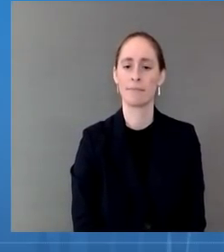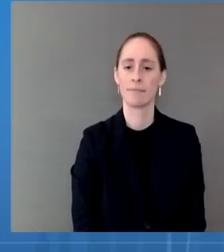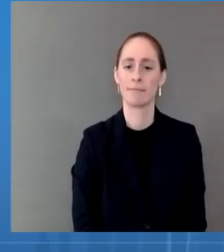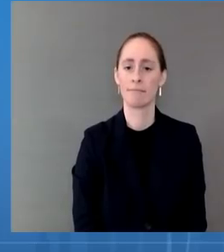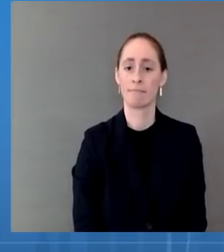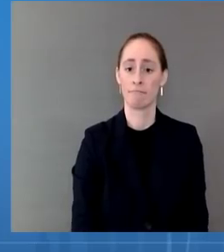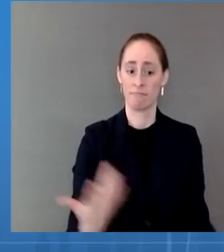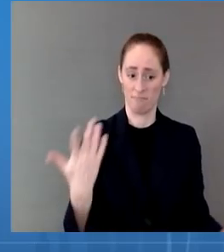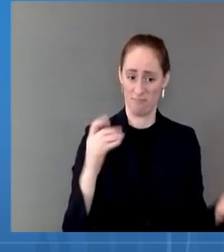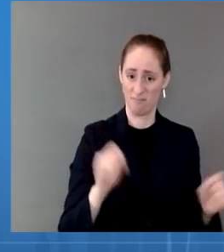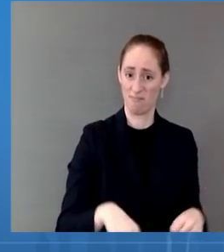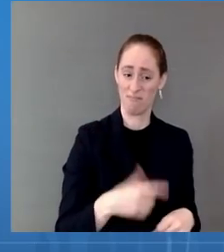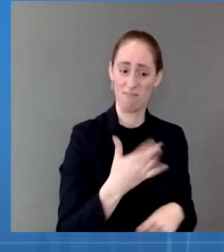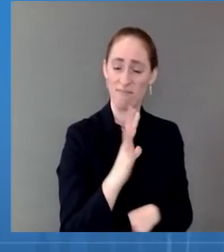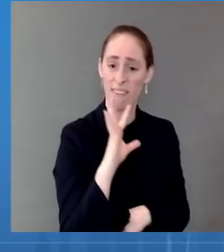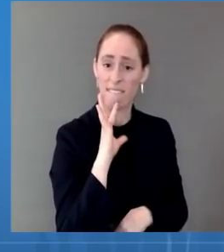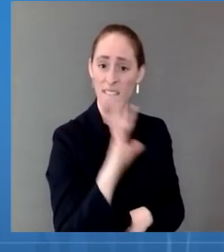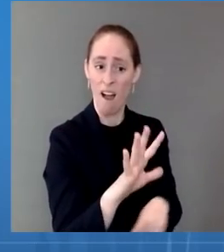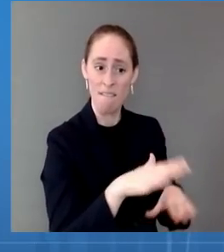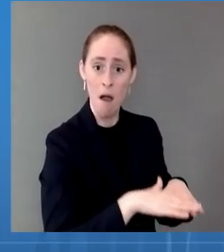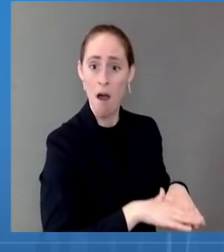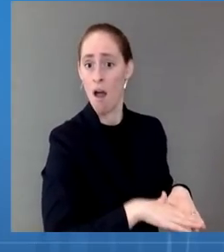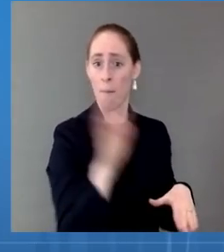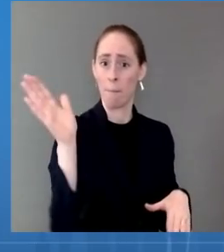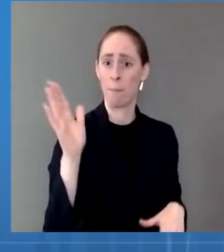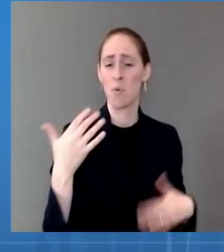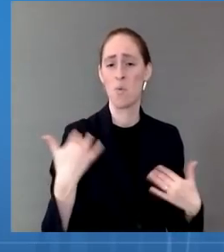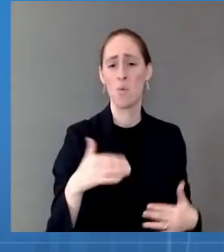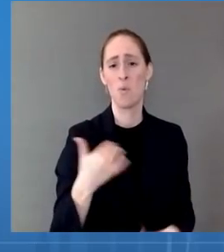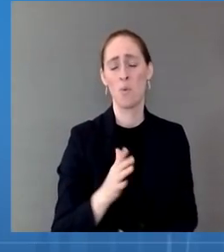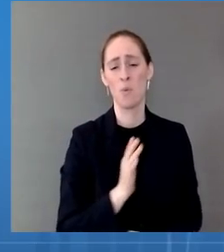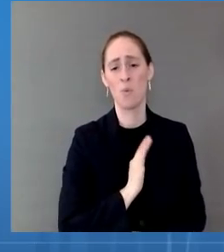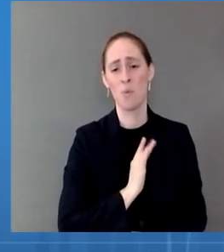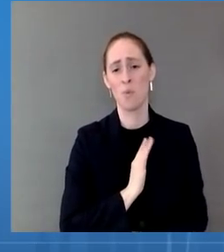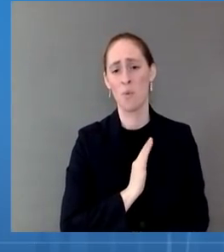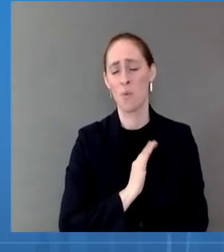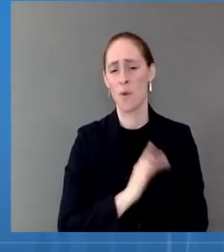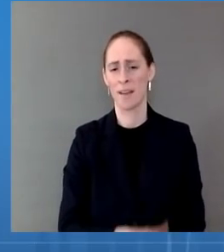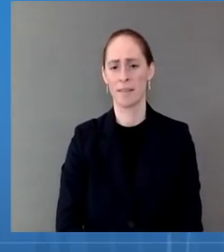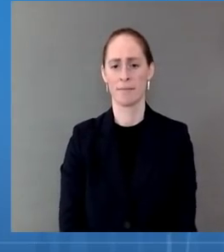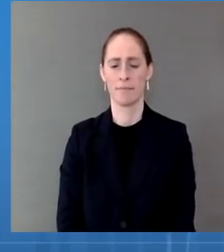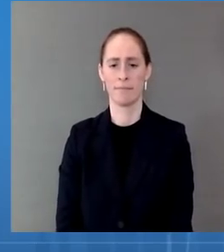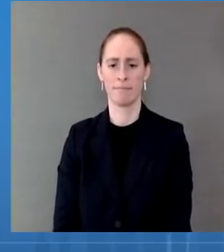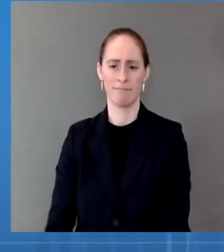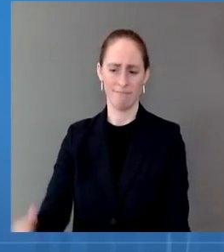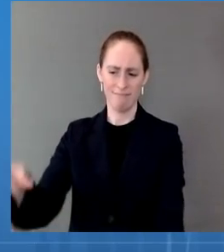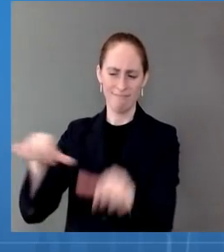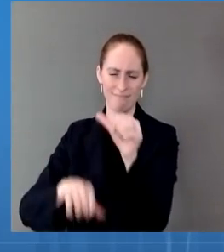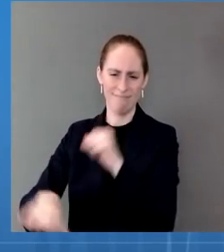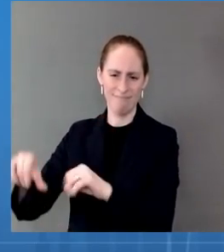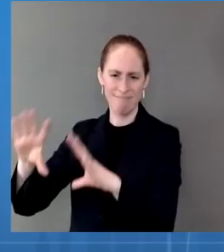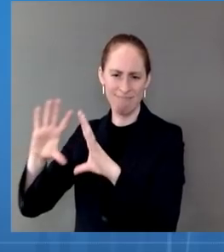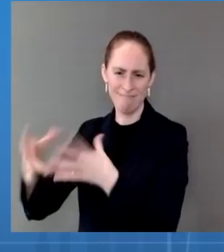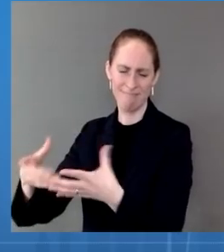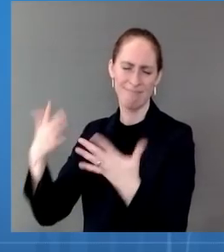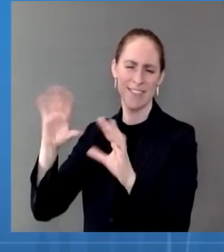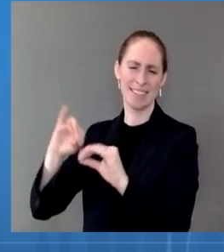that informs many of the things that we can do to prevent COVID-19 in ourselves and our families and in our communities.